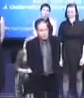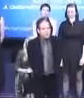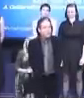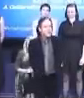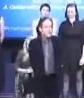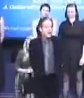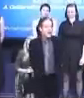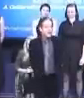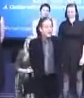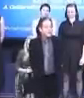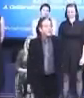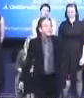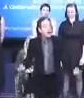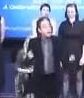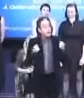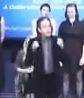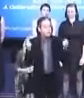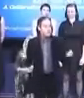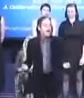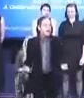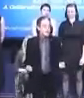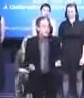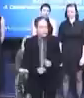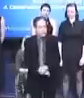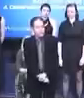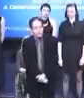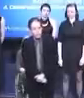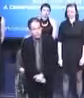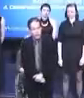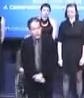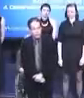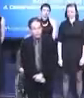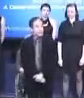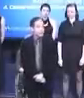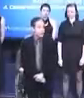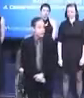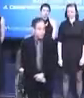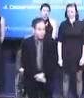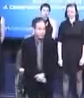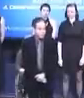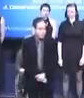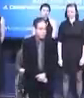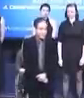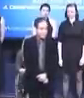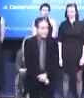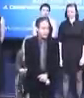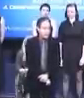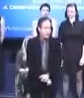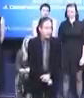So Duncan and I, united and said out to create a musical version of the same material.